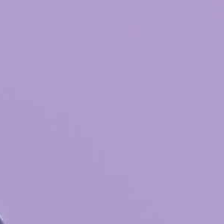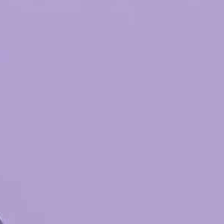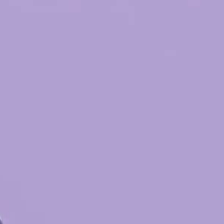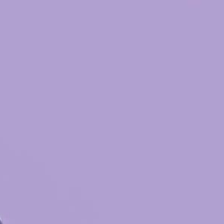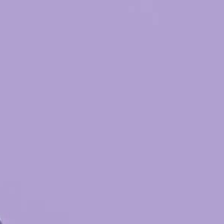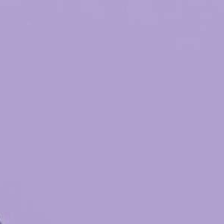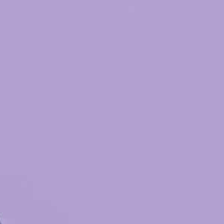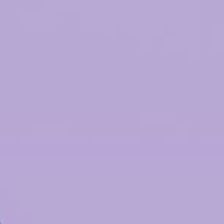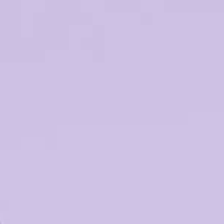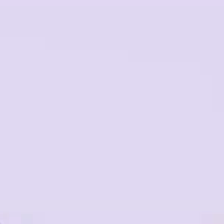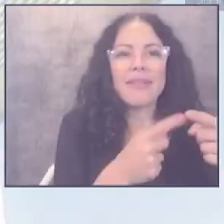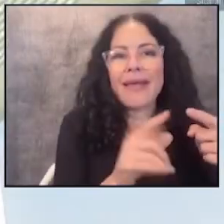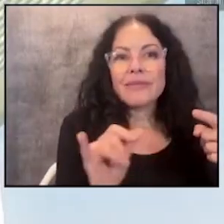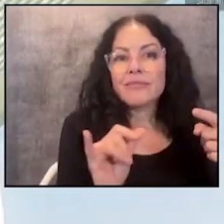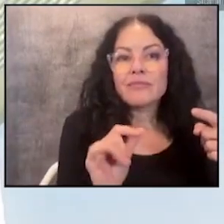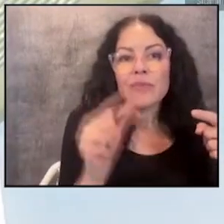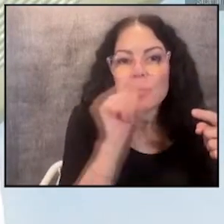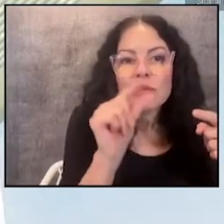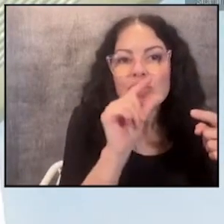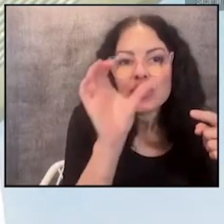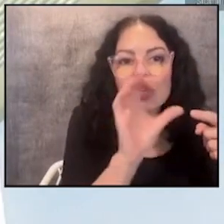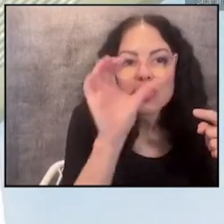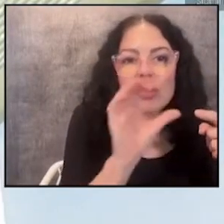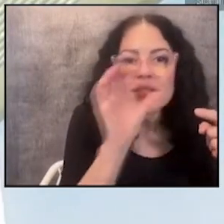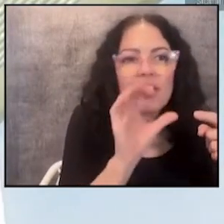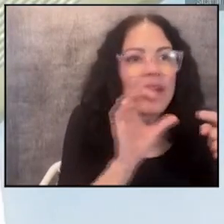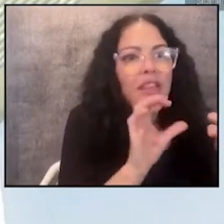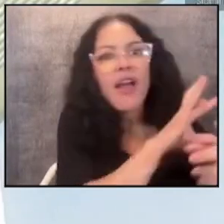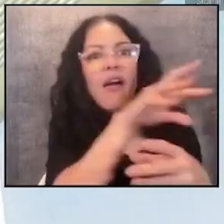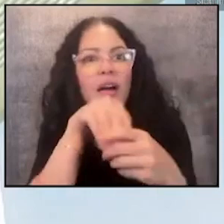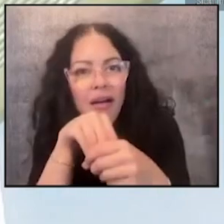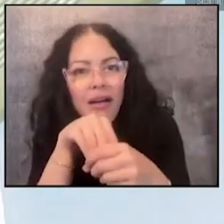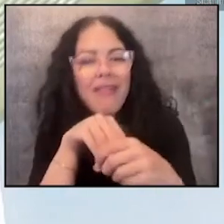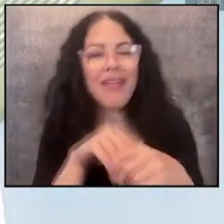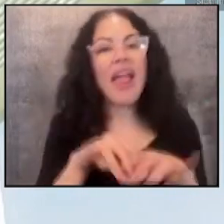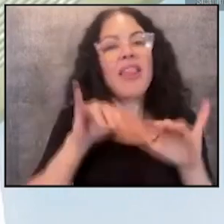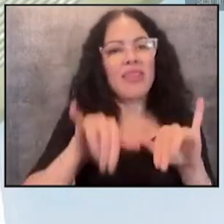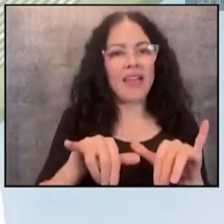consider intelligent on their own. And that's where we are today, but I think tomorrow the